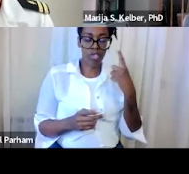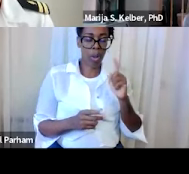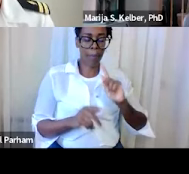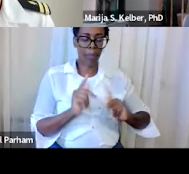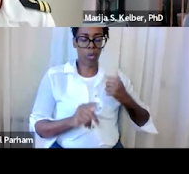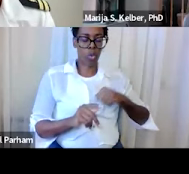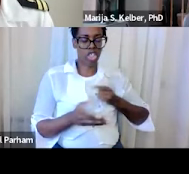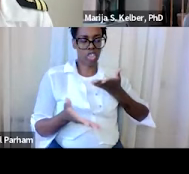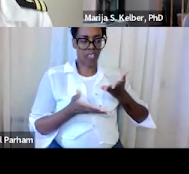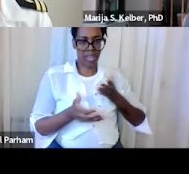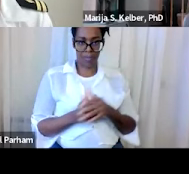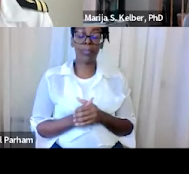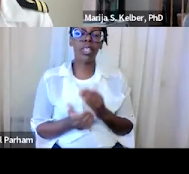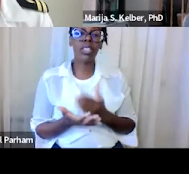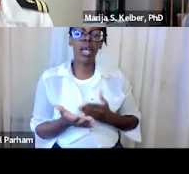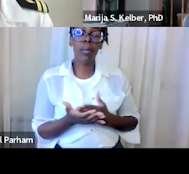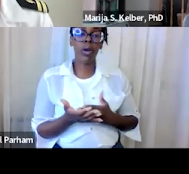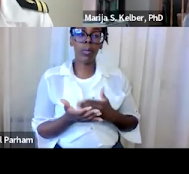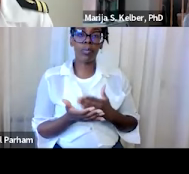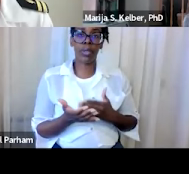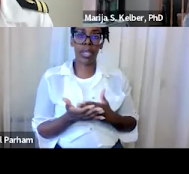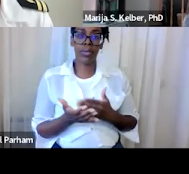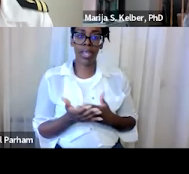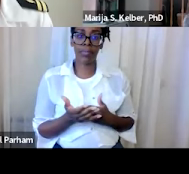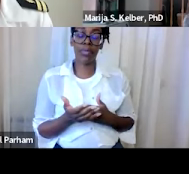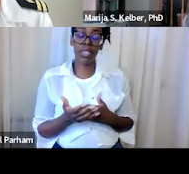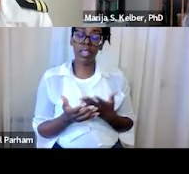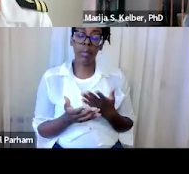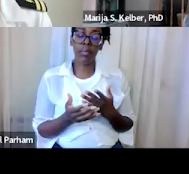So some of the formats for those resources are clinical support tools,